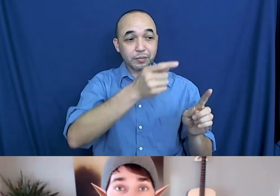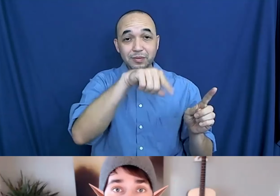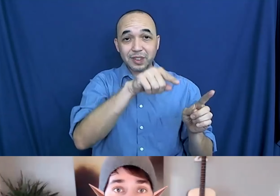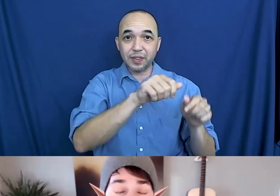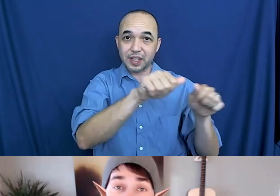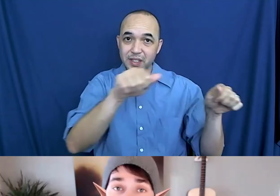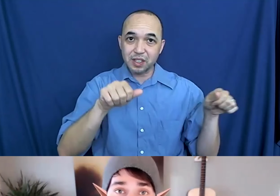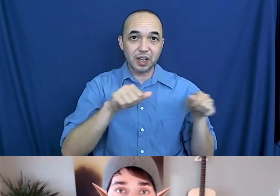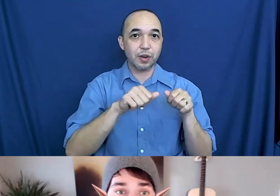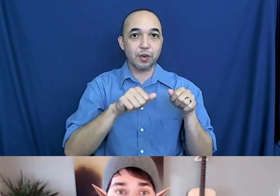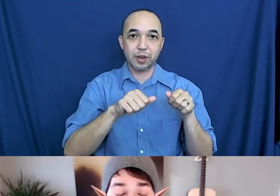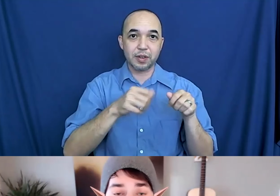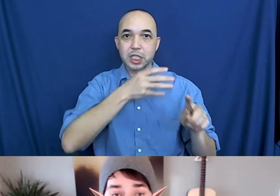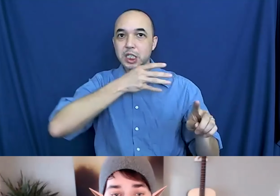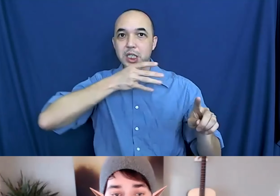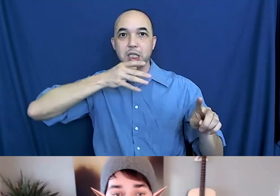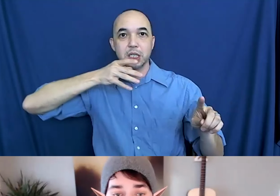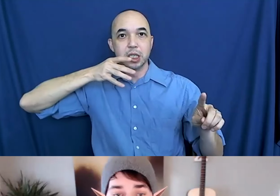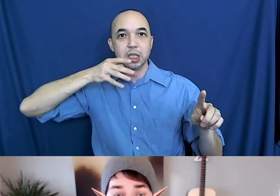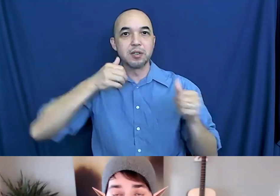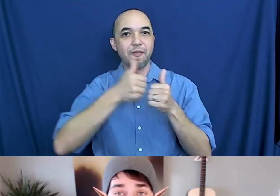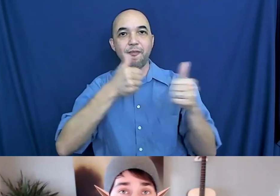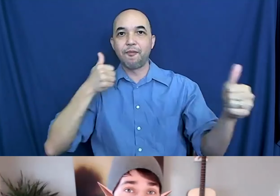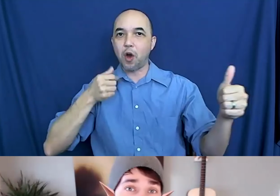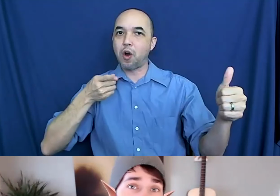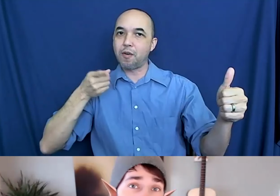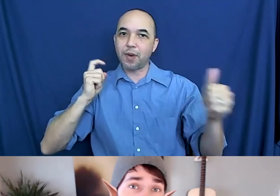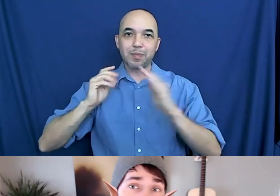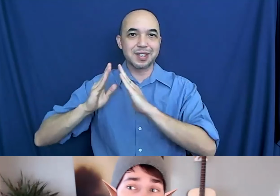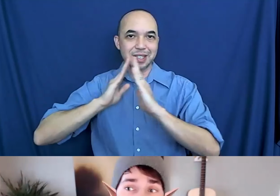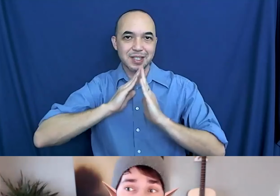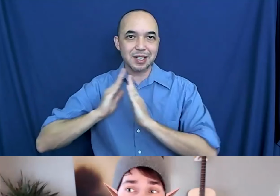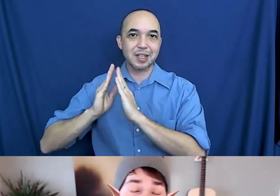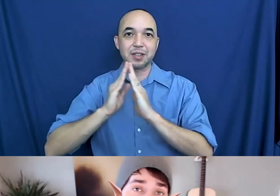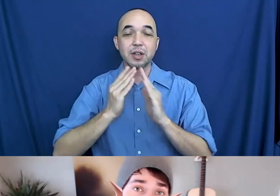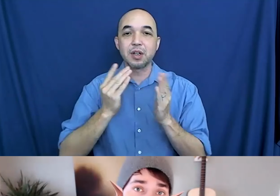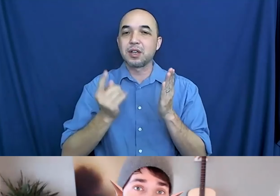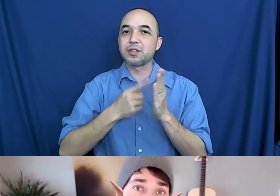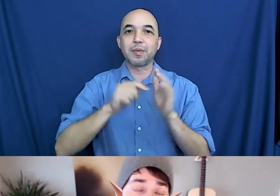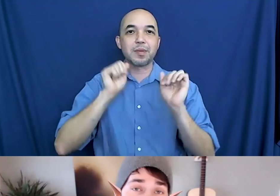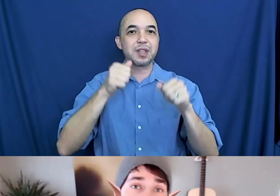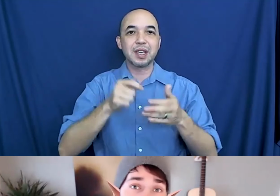HOSPITAL. SO FOR $5,000 YOU'RE BASICALLY PROVIDING 10,000 MASKS FOR 3000